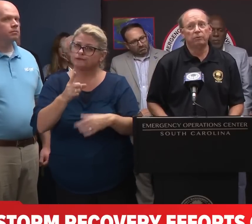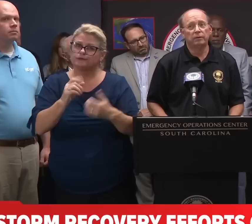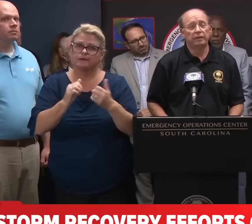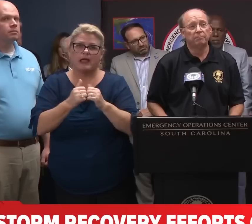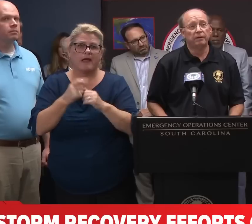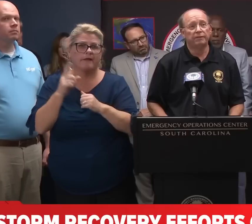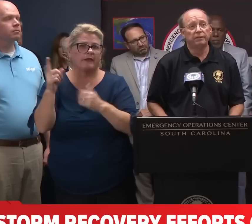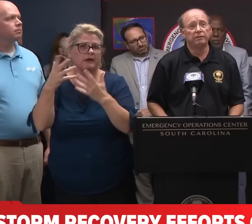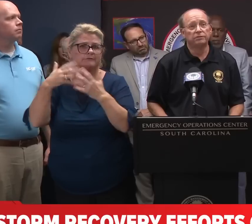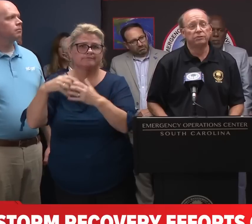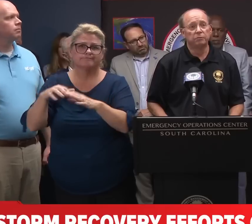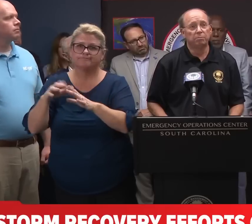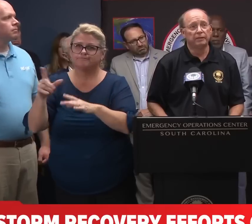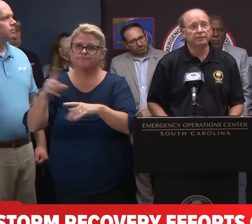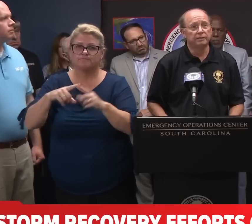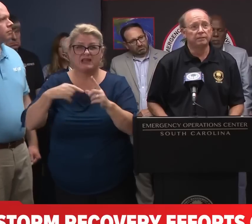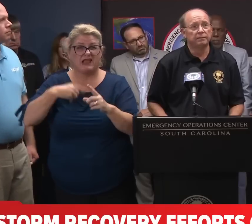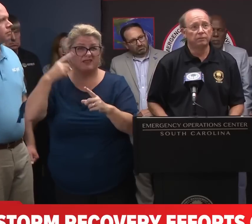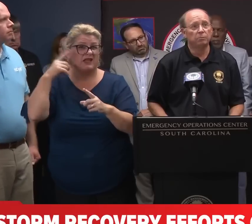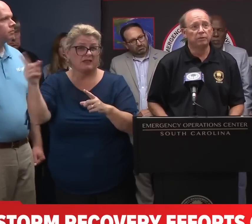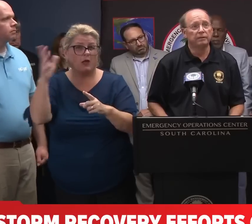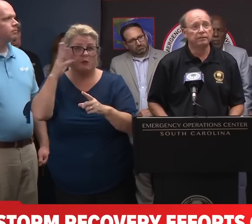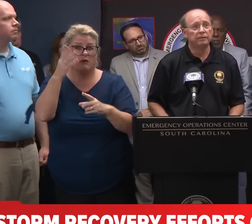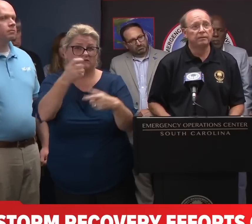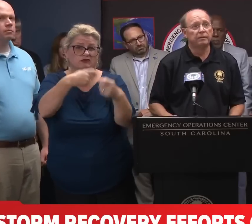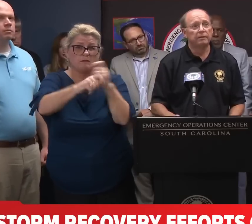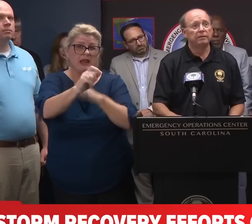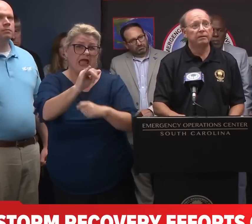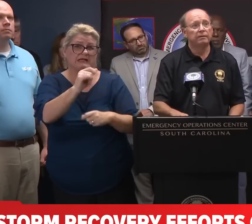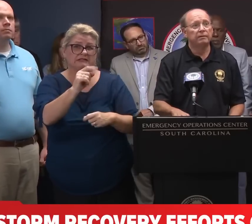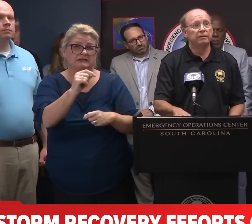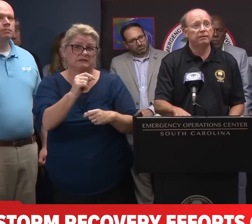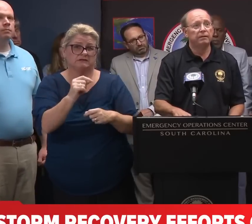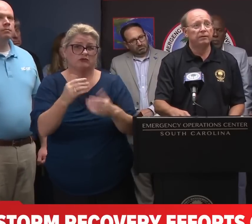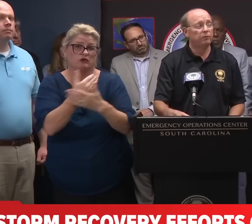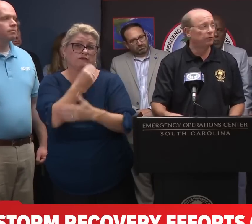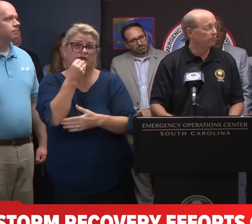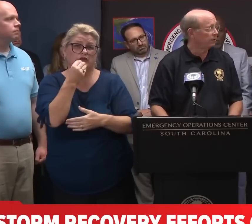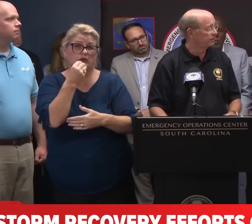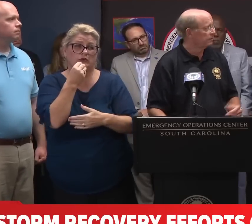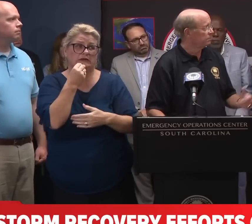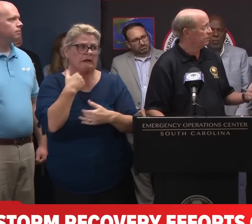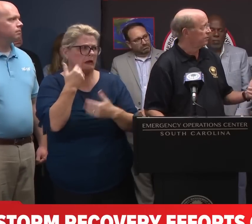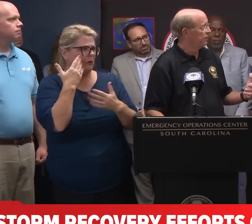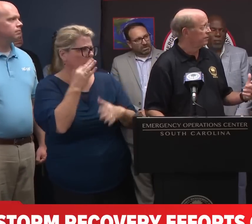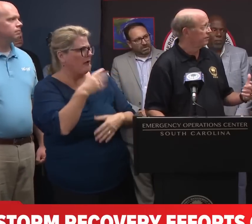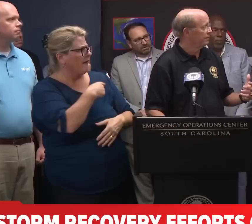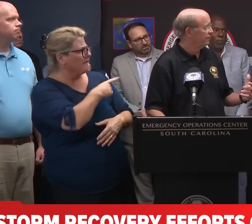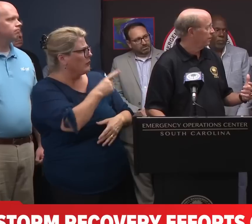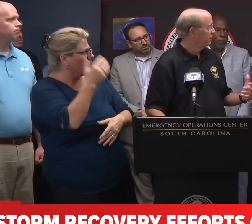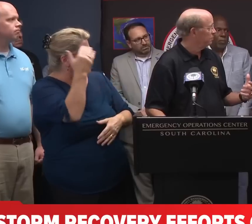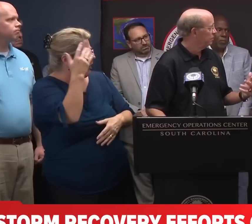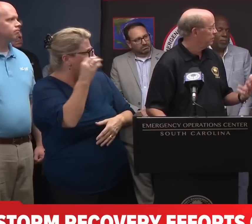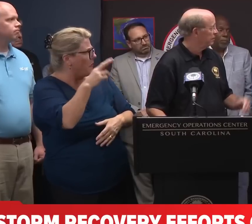they work that but I think they'll just replace it normally. Uh And I don't know if anybody else has a better thought on that or not, but